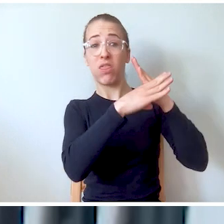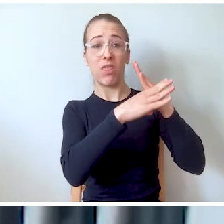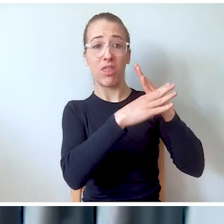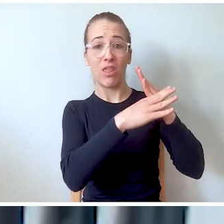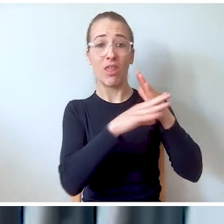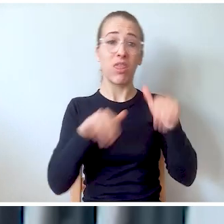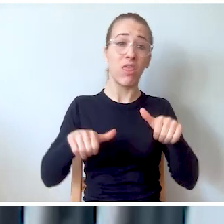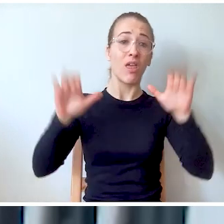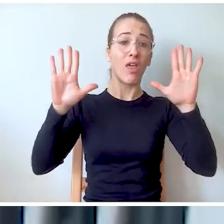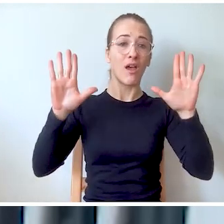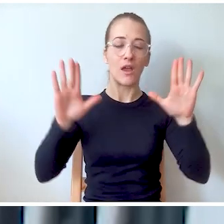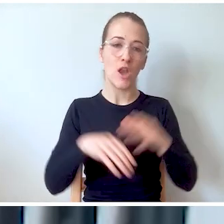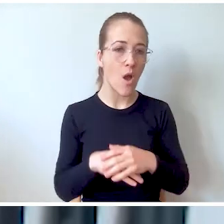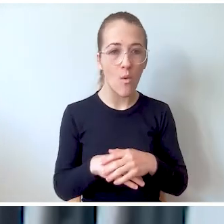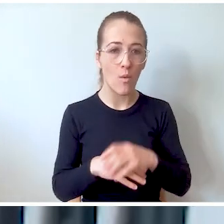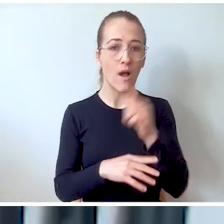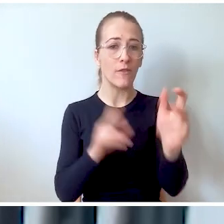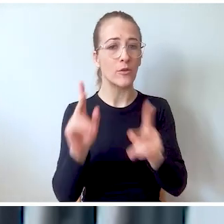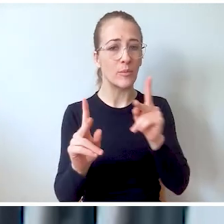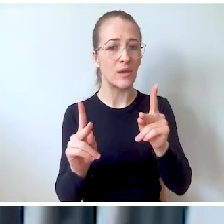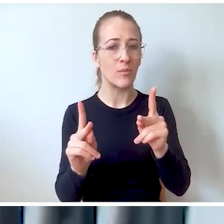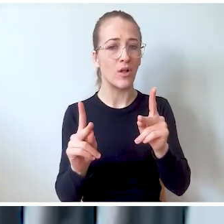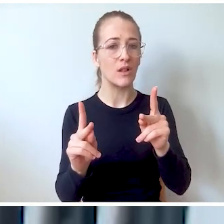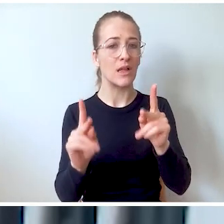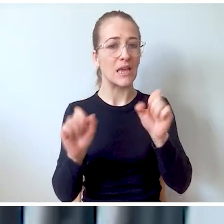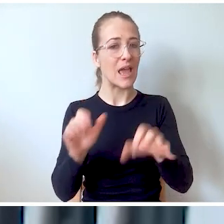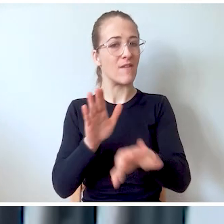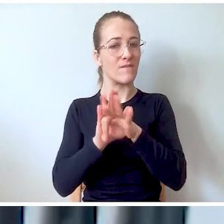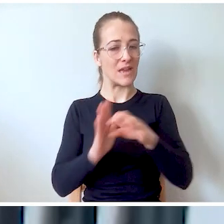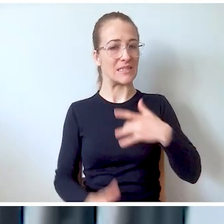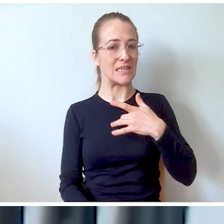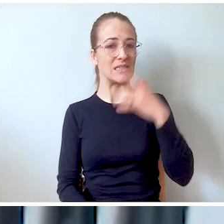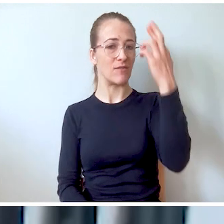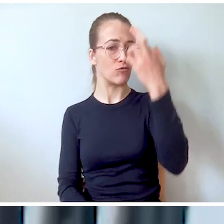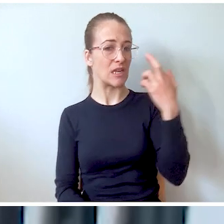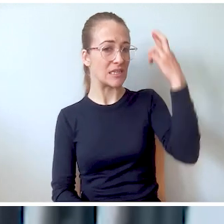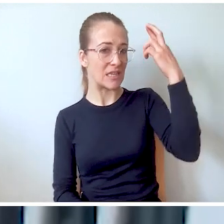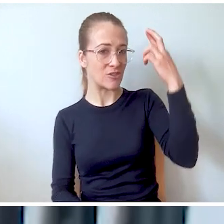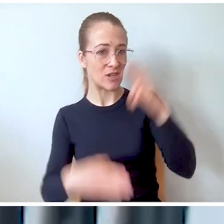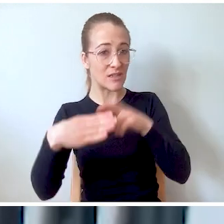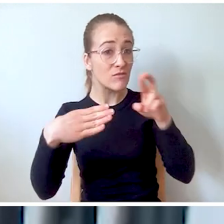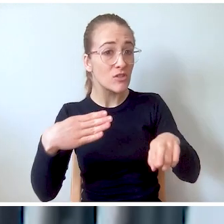And other people finding a sense of realization as a result of that, or inspiration,